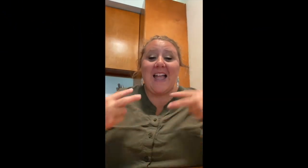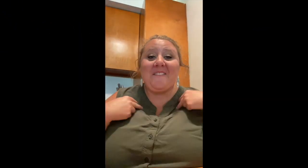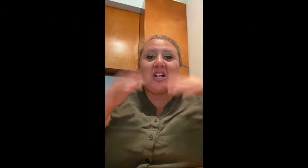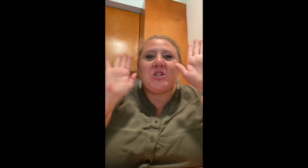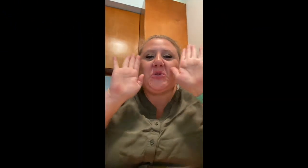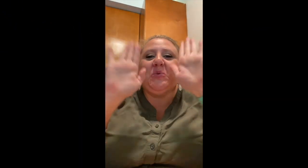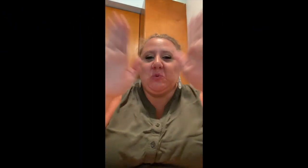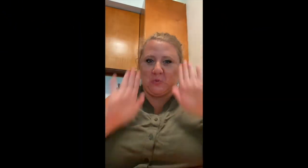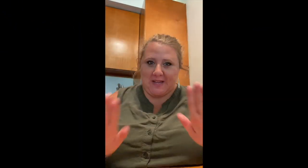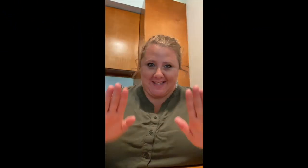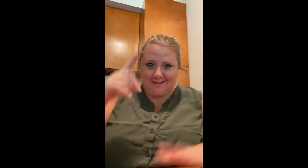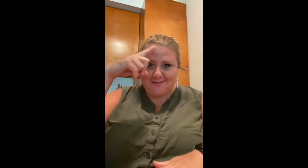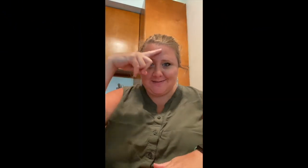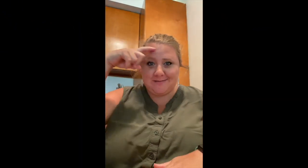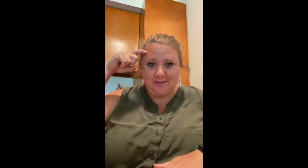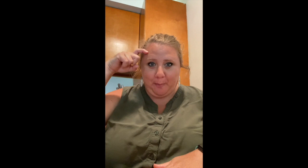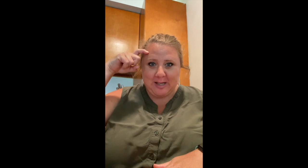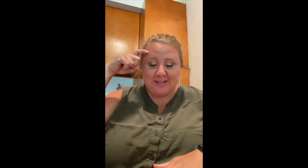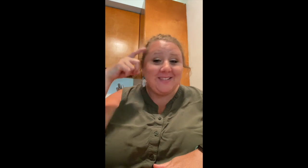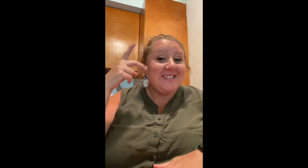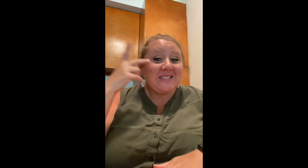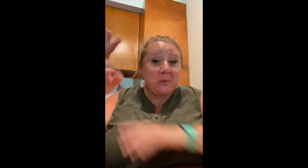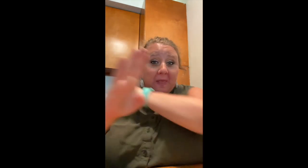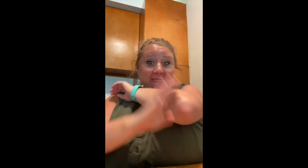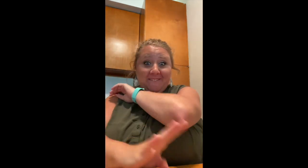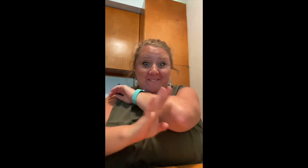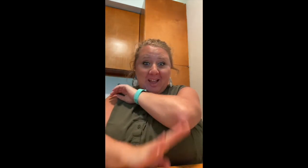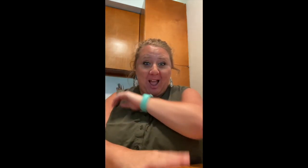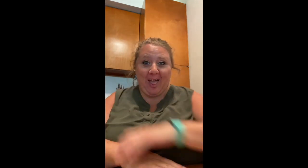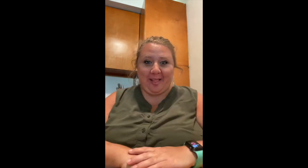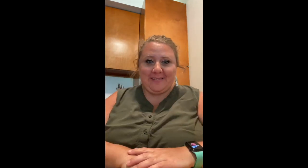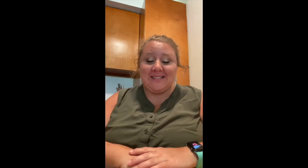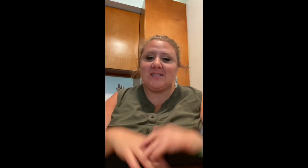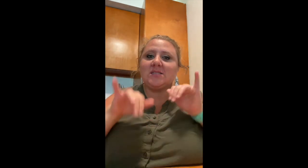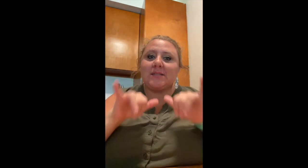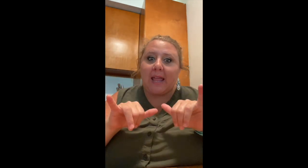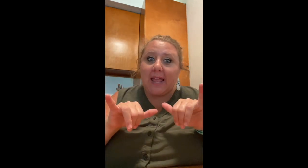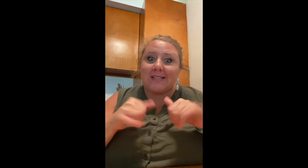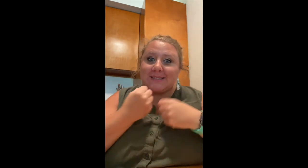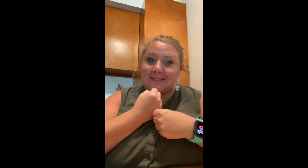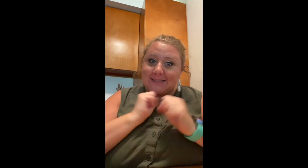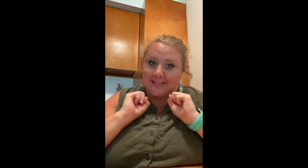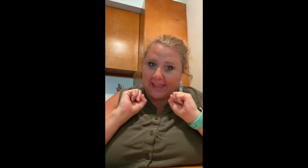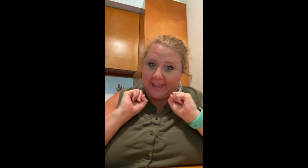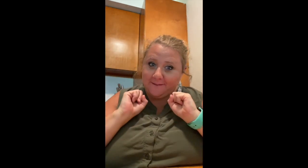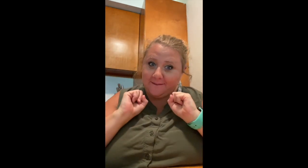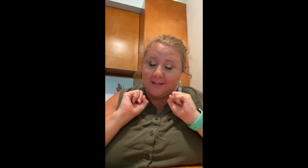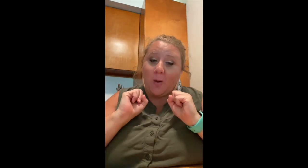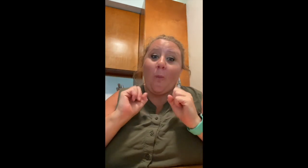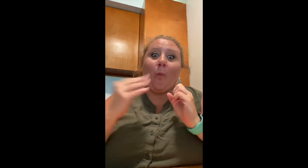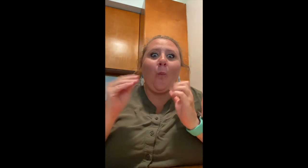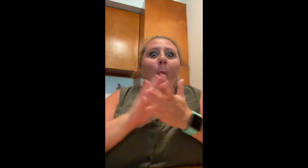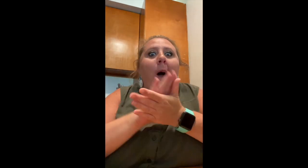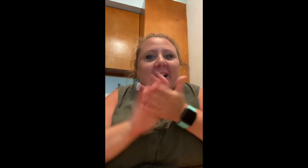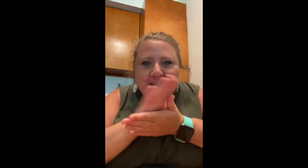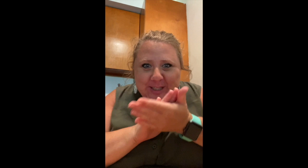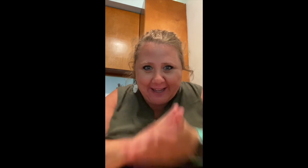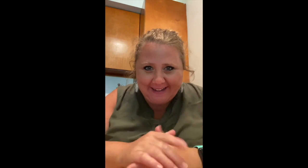Have a great Summer! See you in the Fall. Stay safe! And wash your hands.